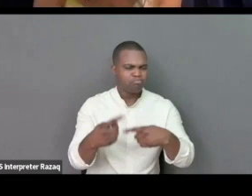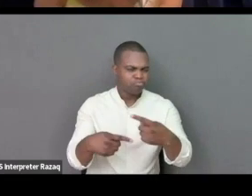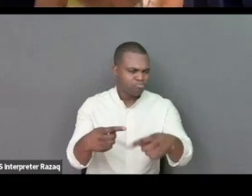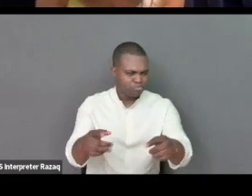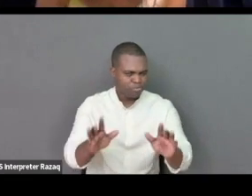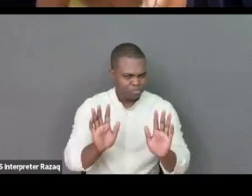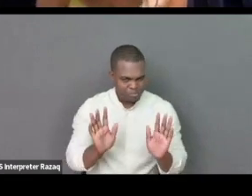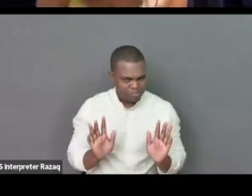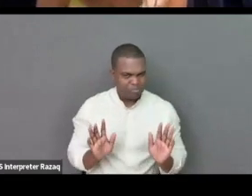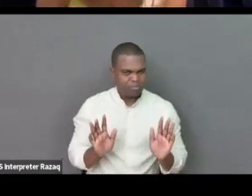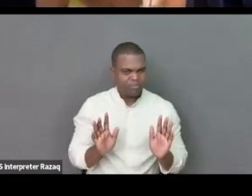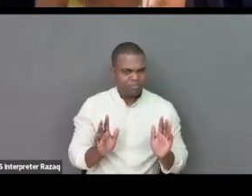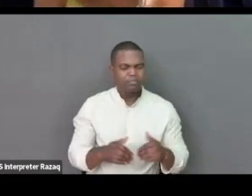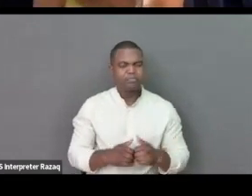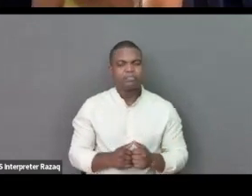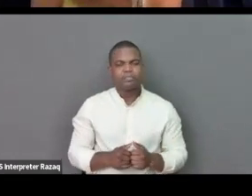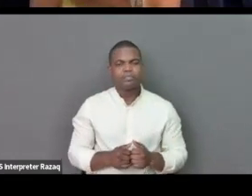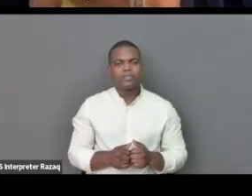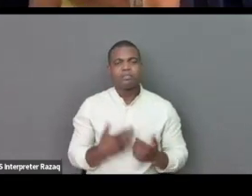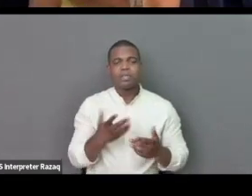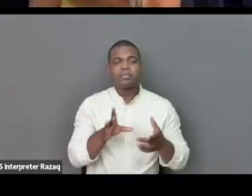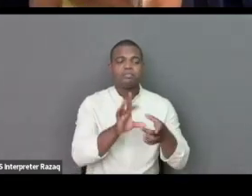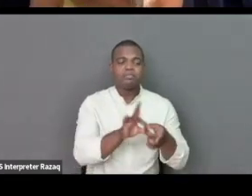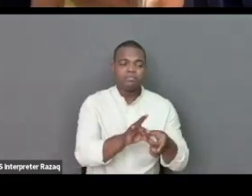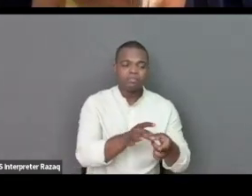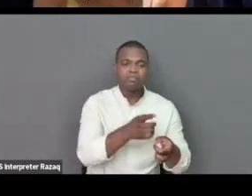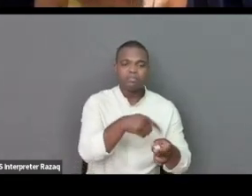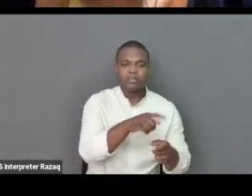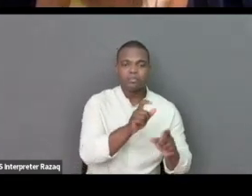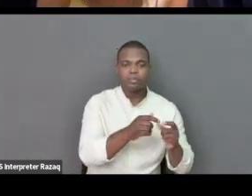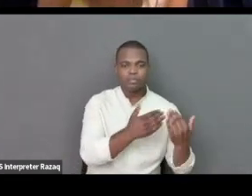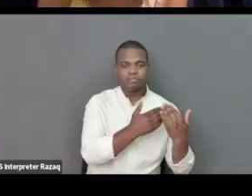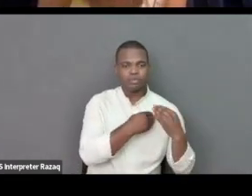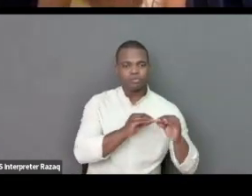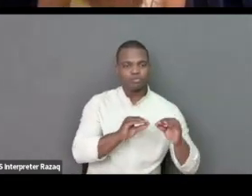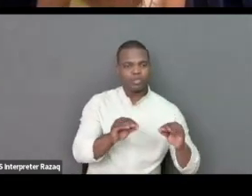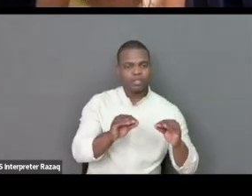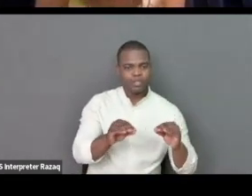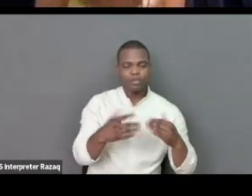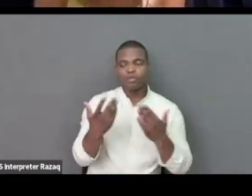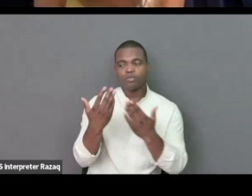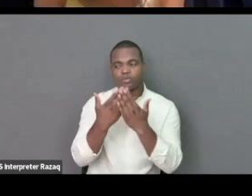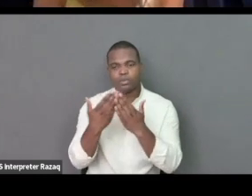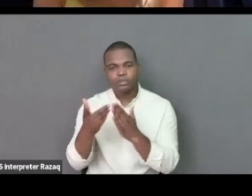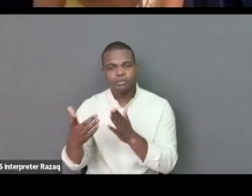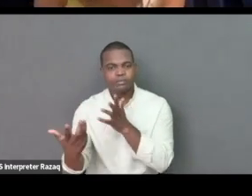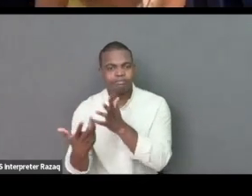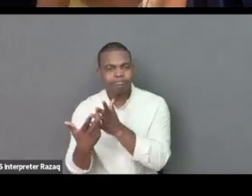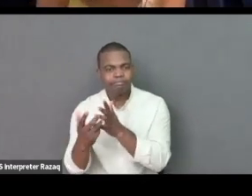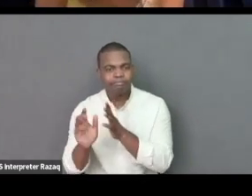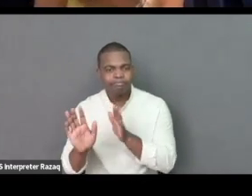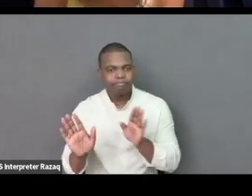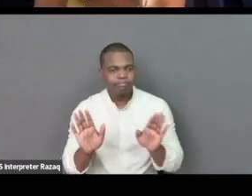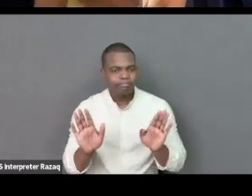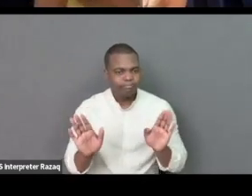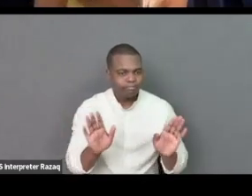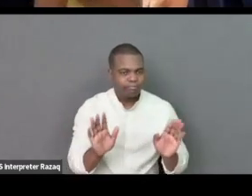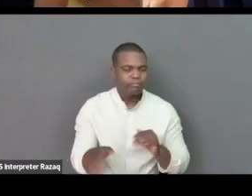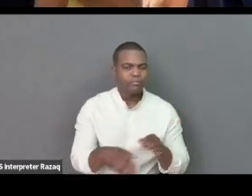because I'm sure some of the groups that will use this training is already very well aware about what web accessibility is. But since we